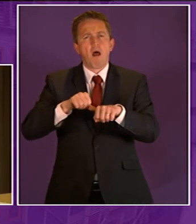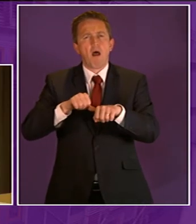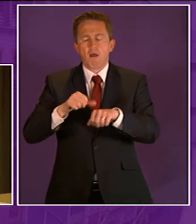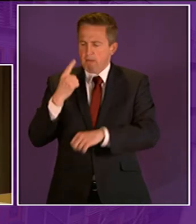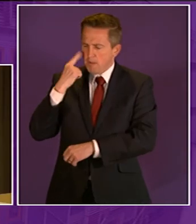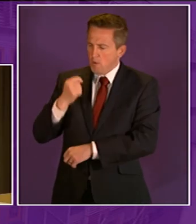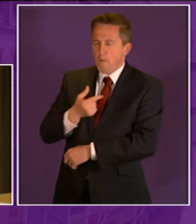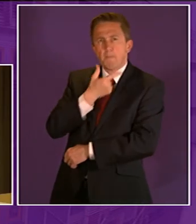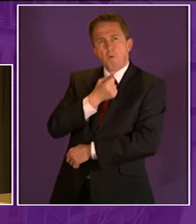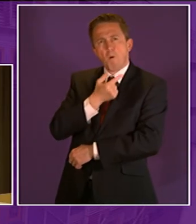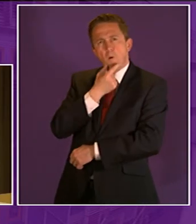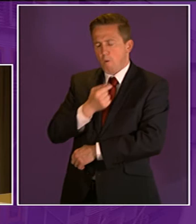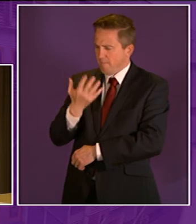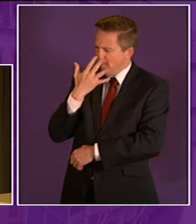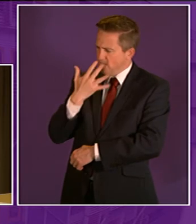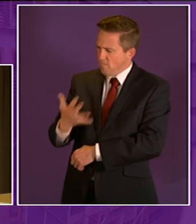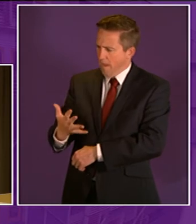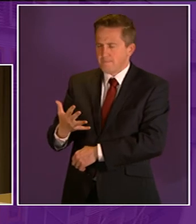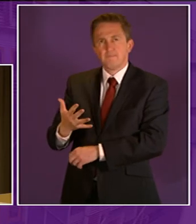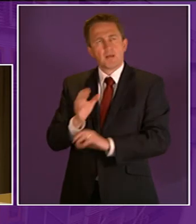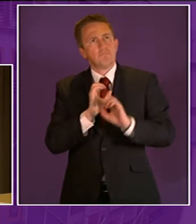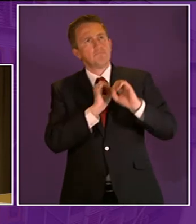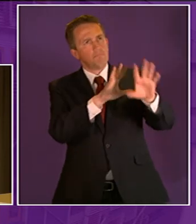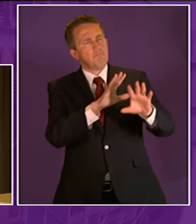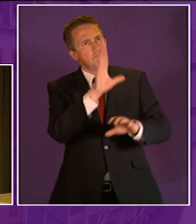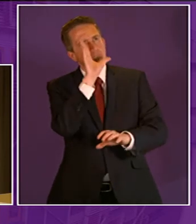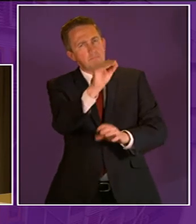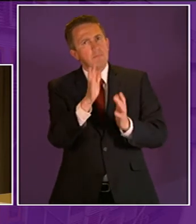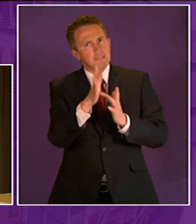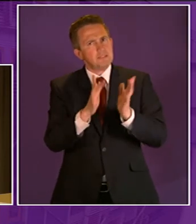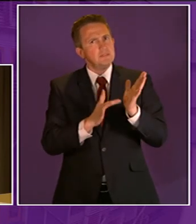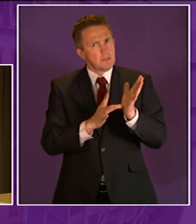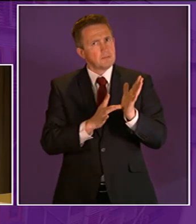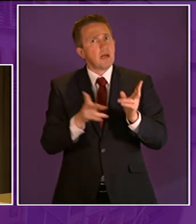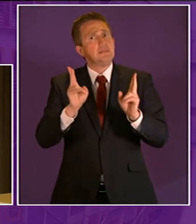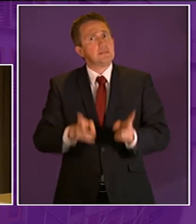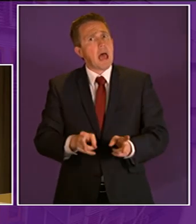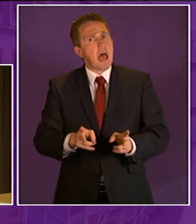of five told me earnestly that Jesus died on a hot cross bun.